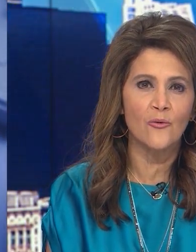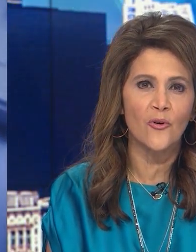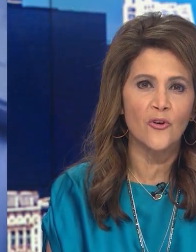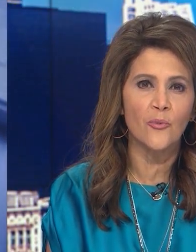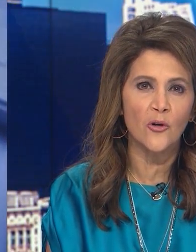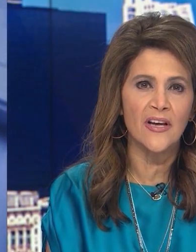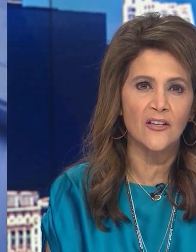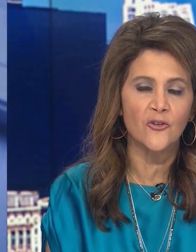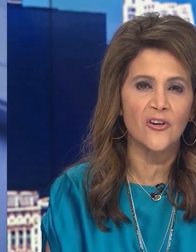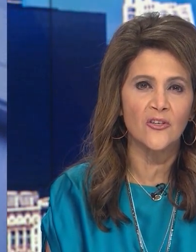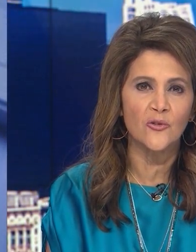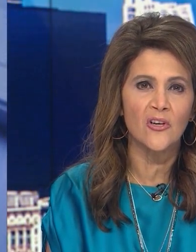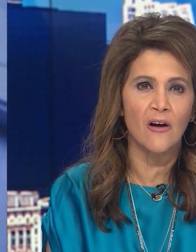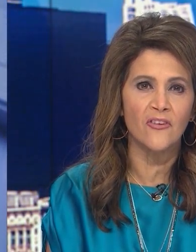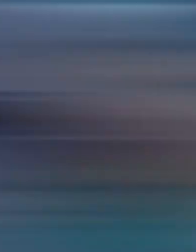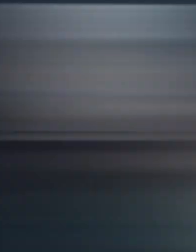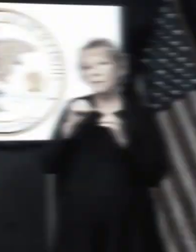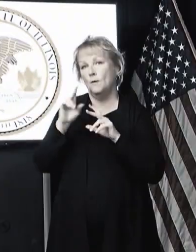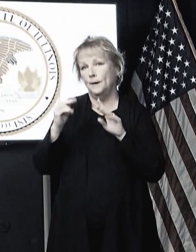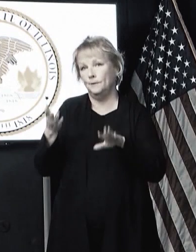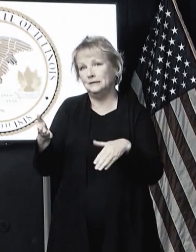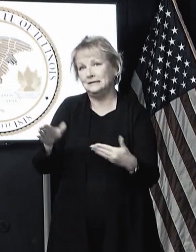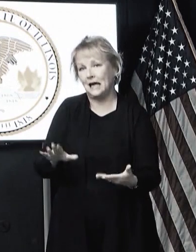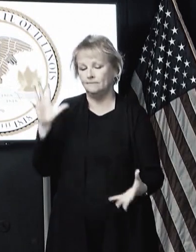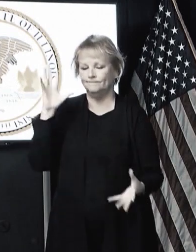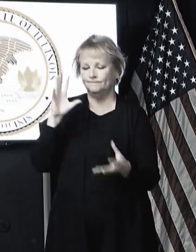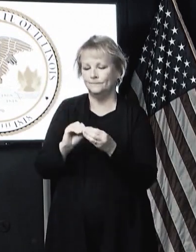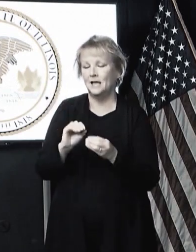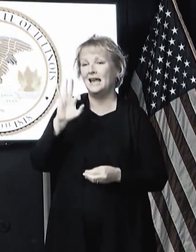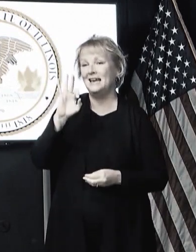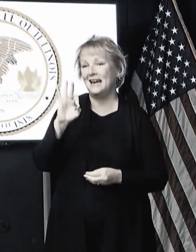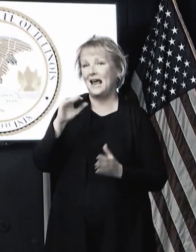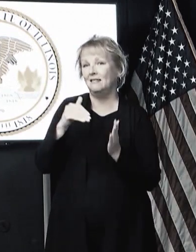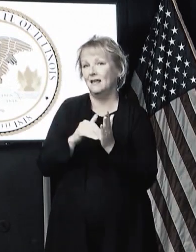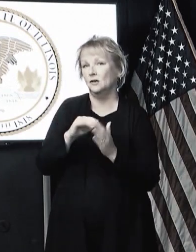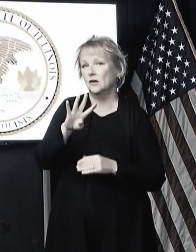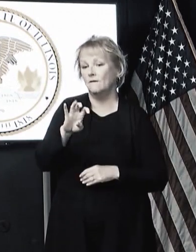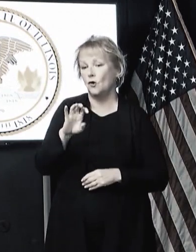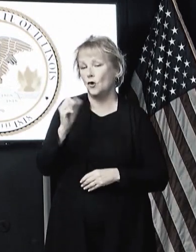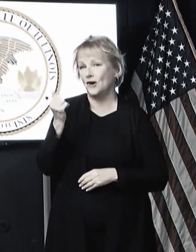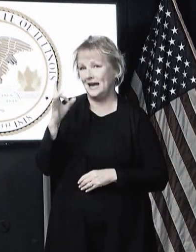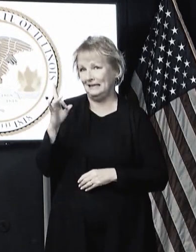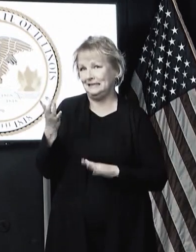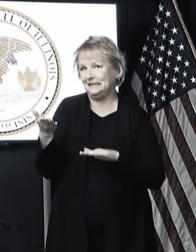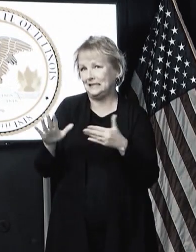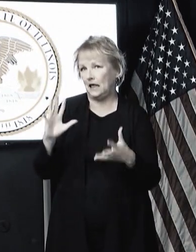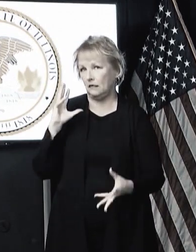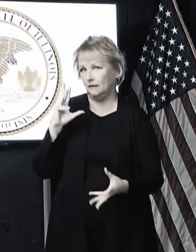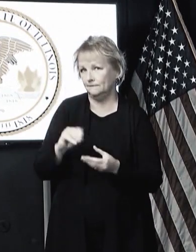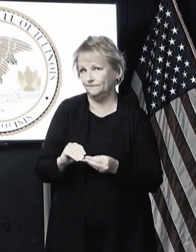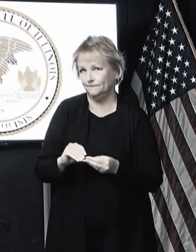HARDEST DAY DURING THE PANDEMIC, BECAUSE. I REMEMBER ONE DAY WHERE YOU BROKE DOWN